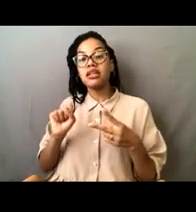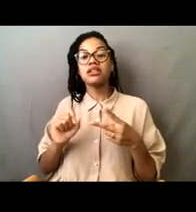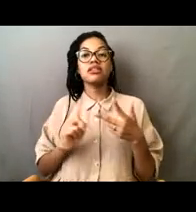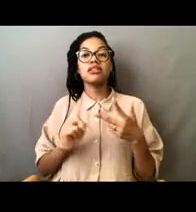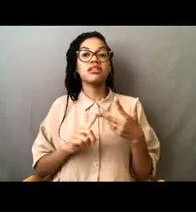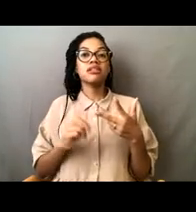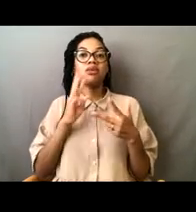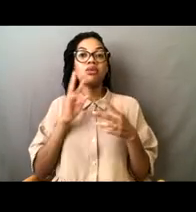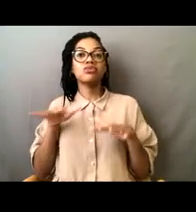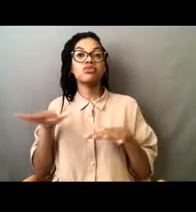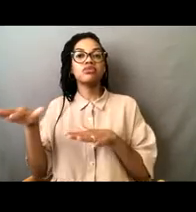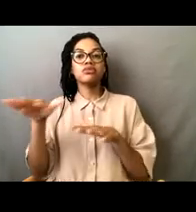into one of those categories.